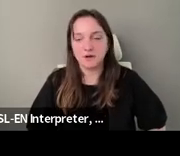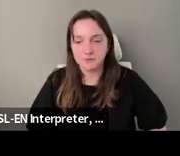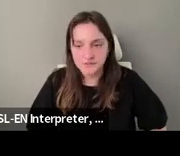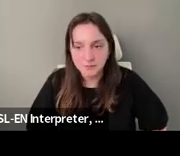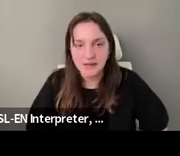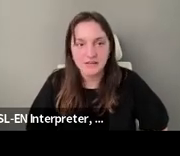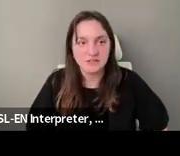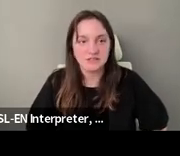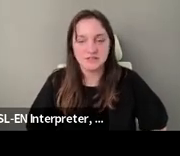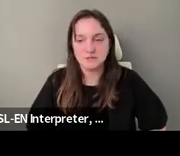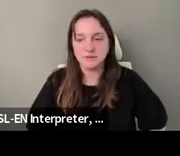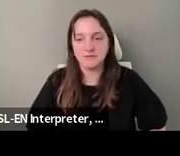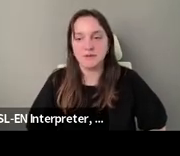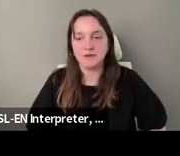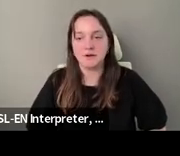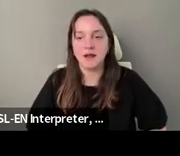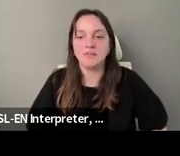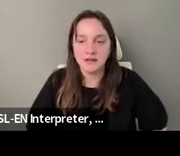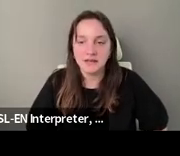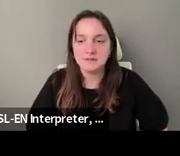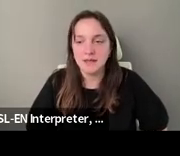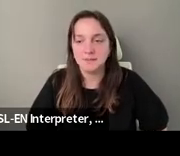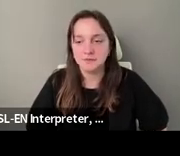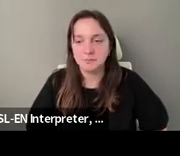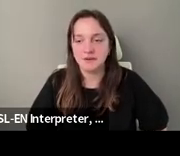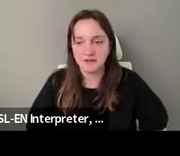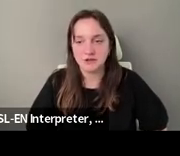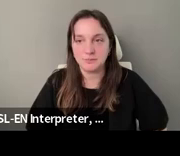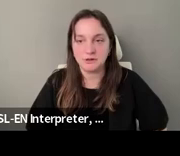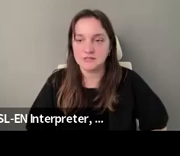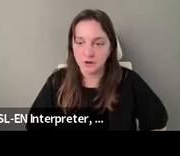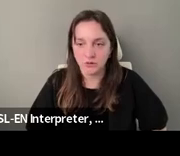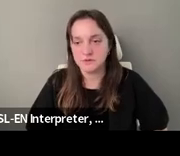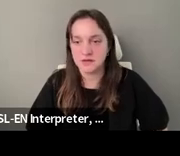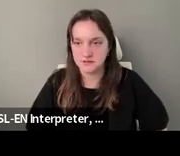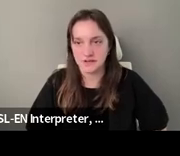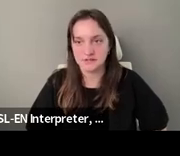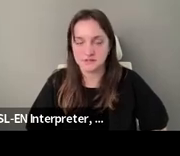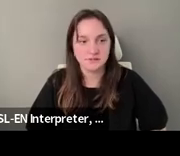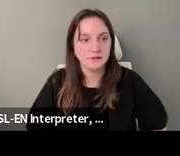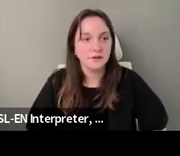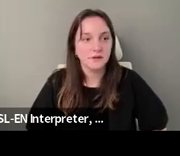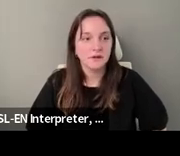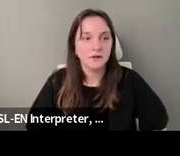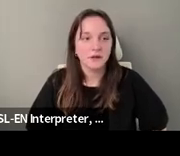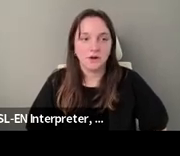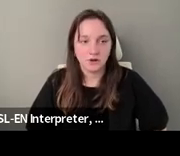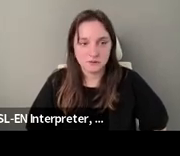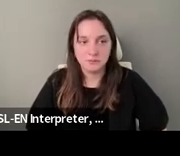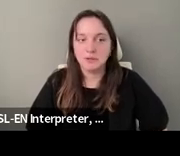to be familiar, and they need to be able to provide interpreters in all those contexts. It